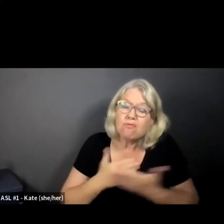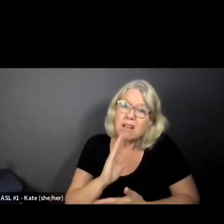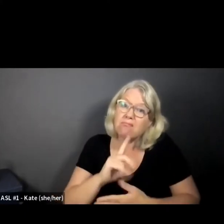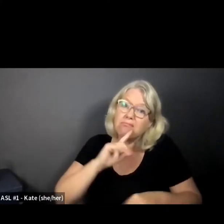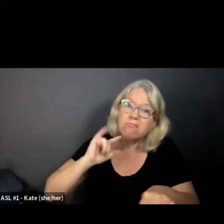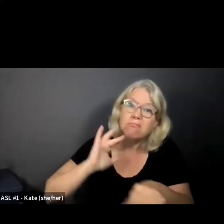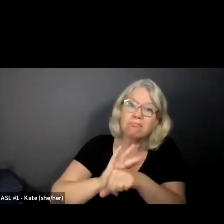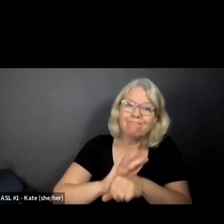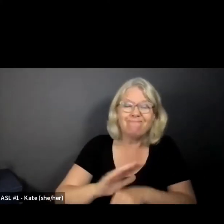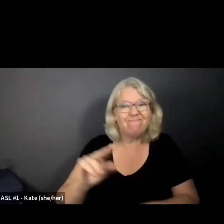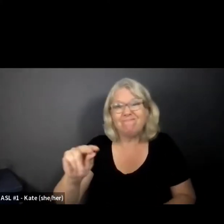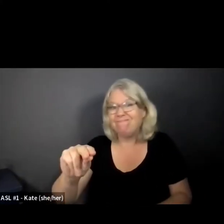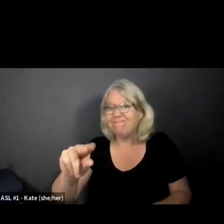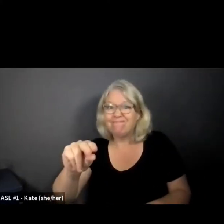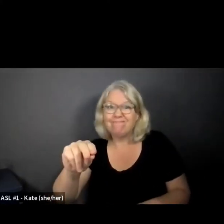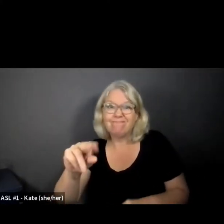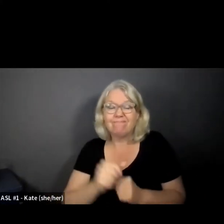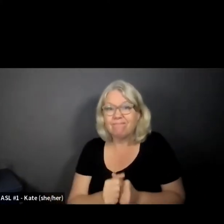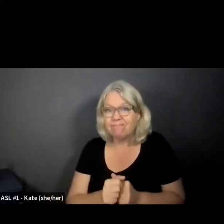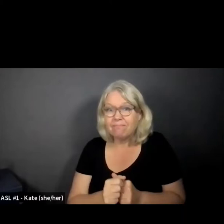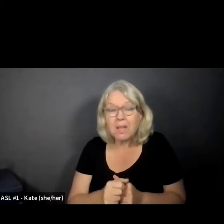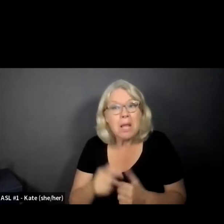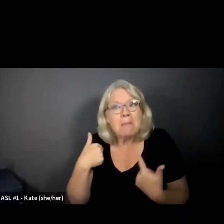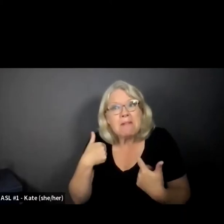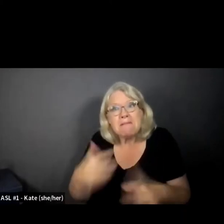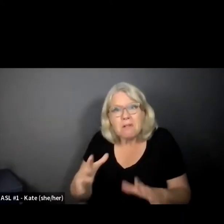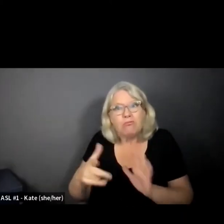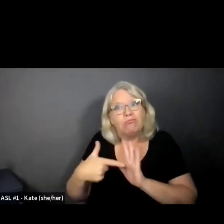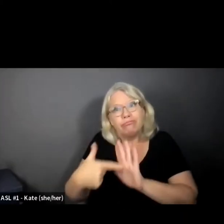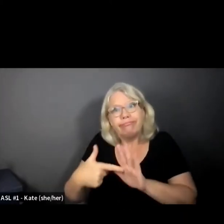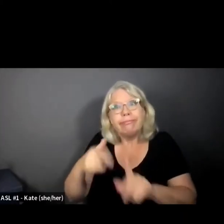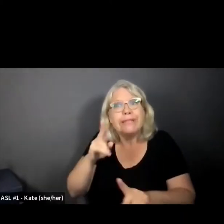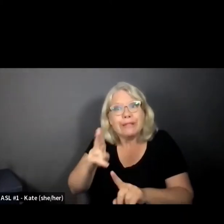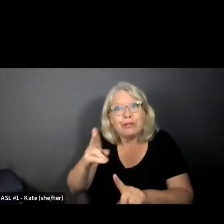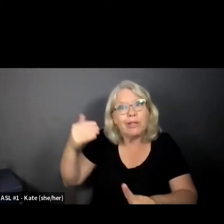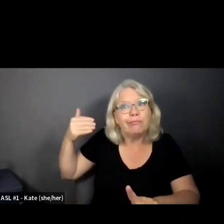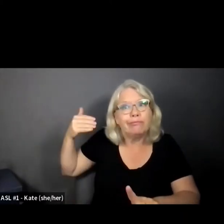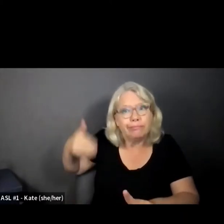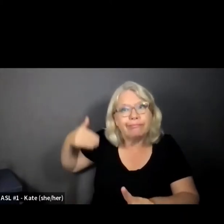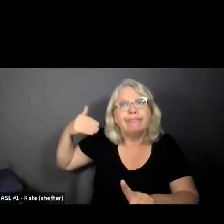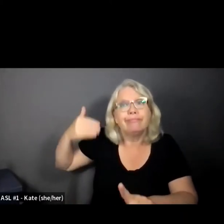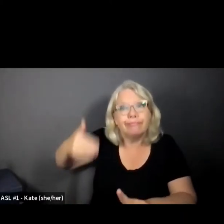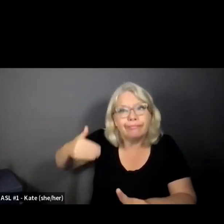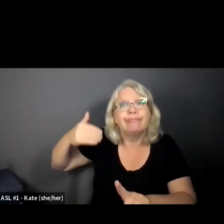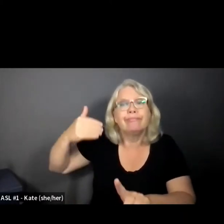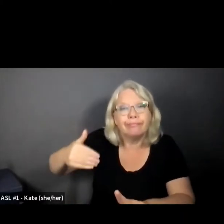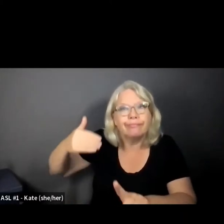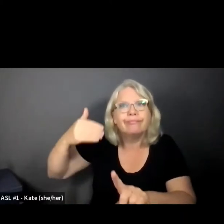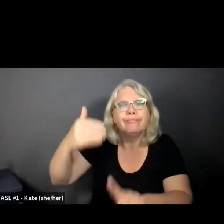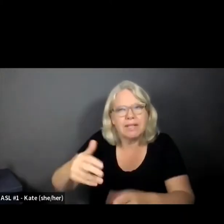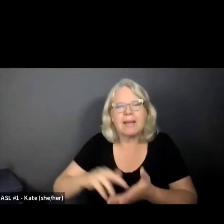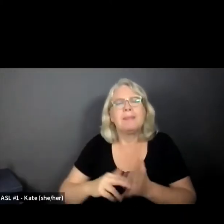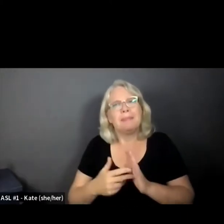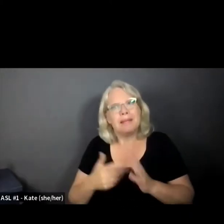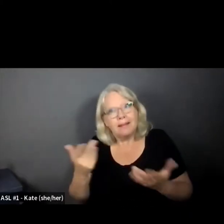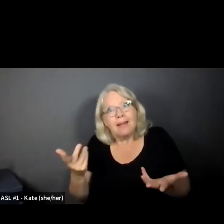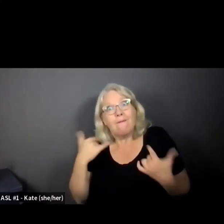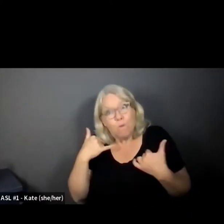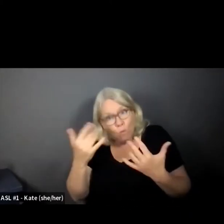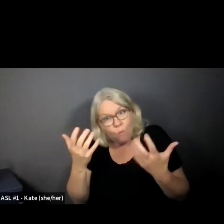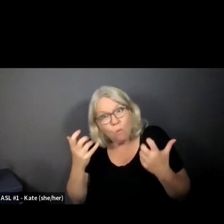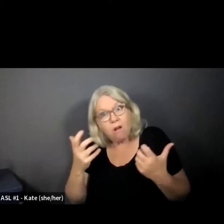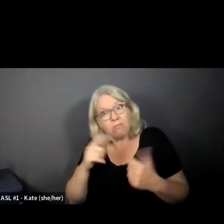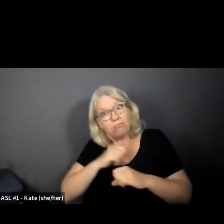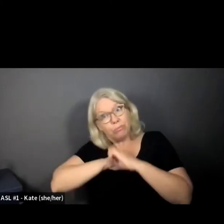AS A SNAPSHOT OF HISTORY, WE DISCUSSED, SHOWN US HUMAN RIGHTS REQUIRE REAL, CONSTANT,